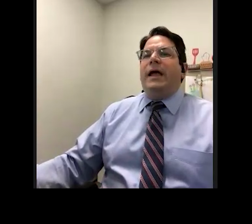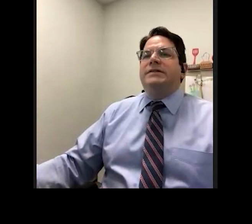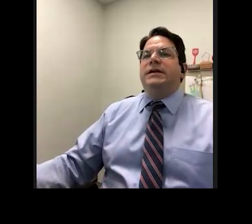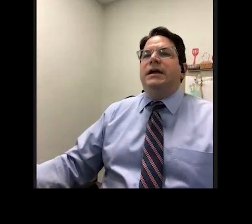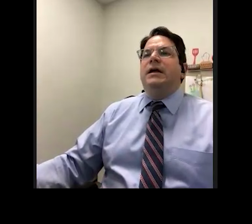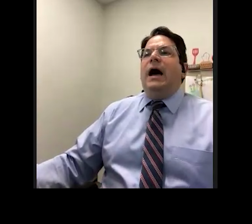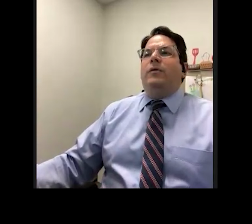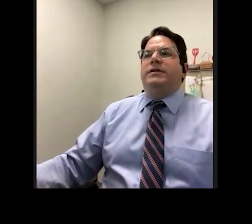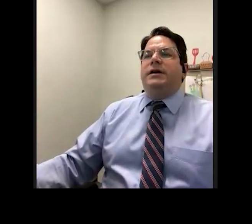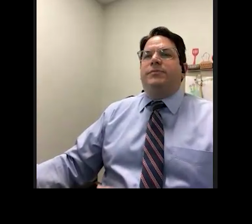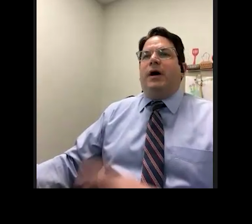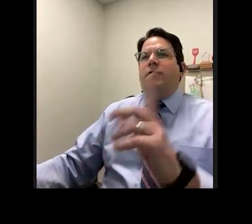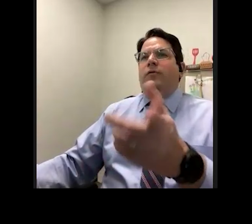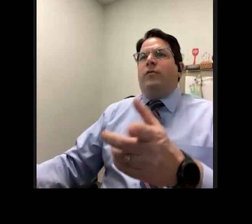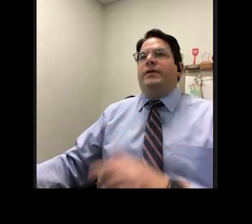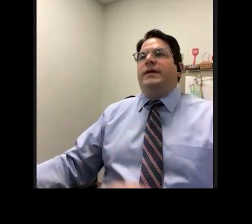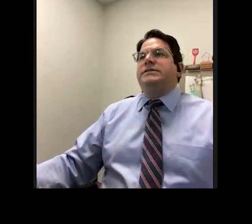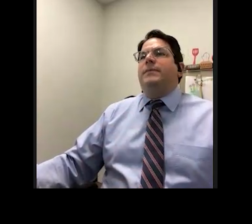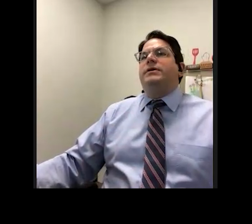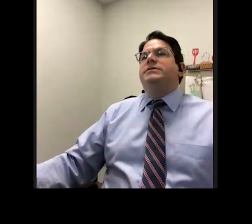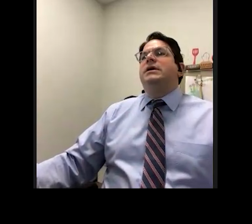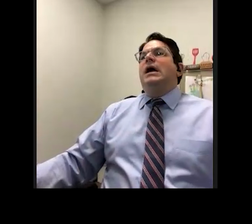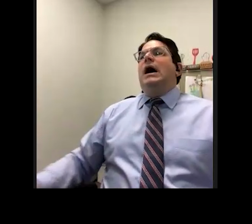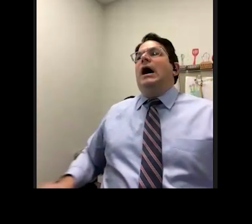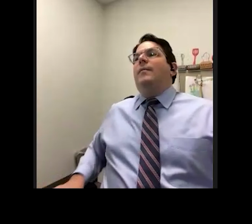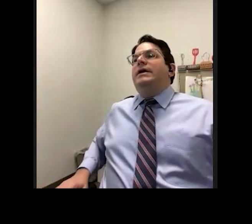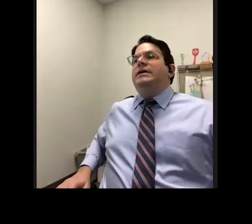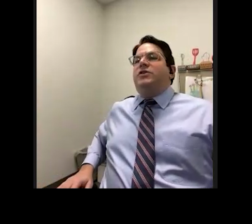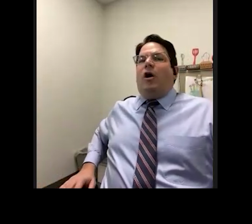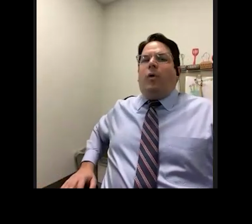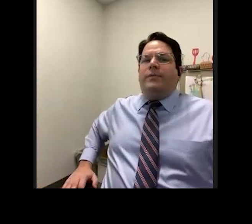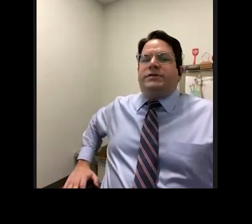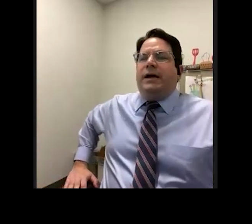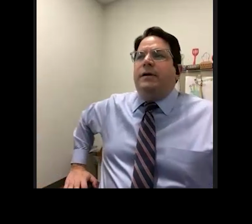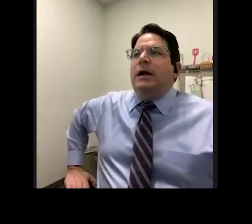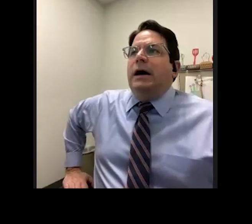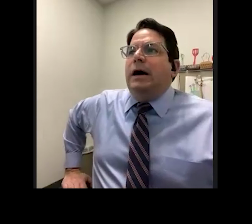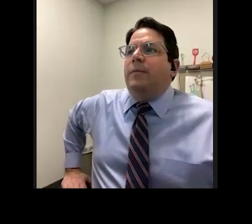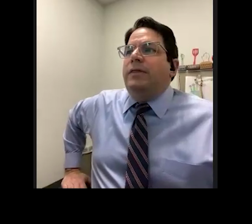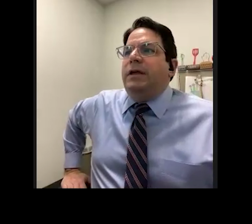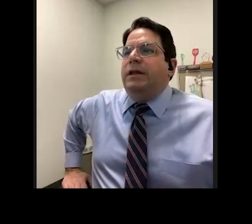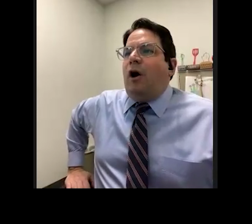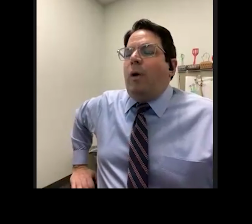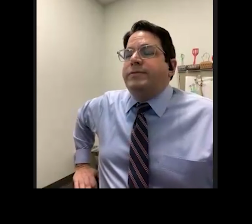One last thing I want to touch upon with the next slide, please, is our website.